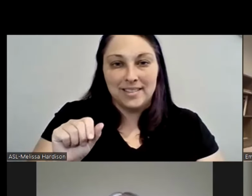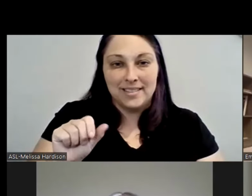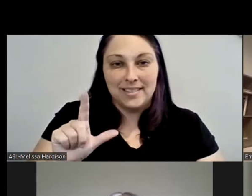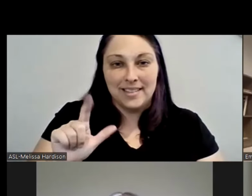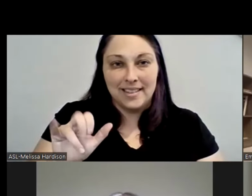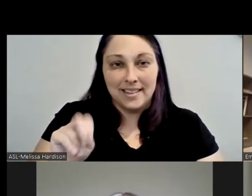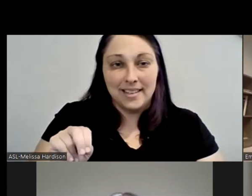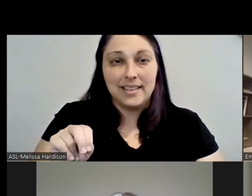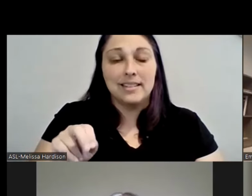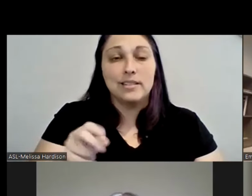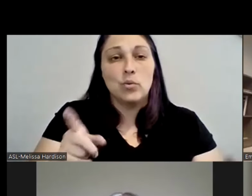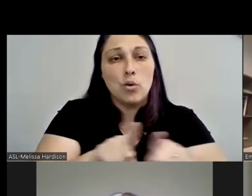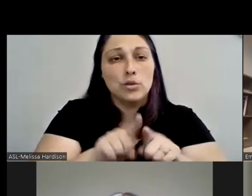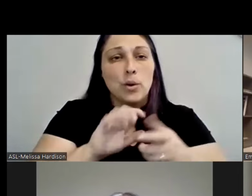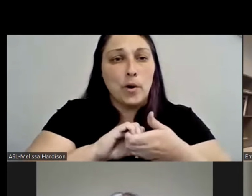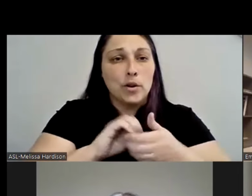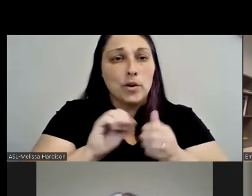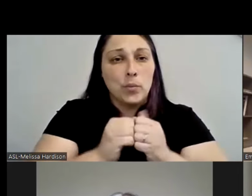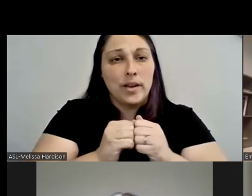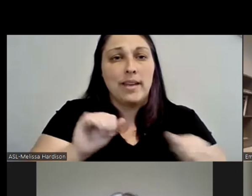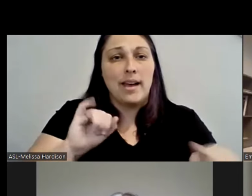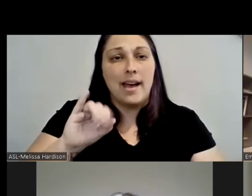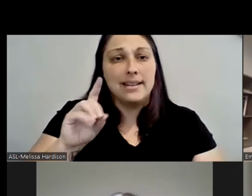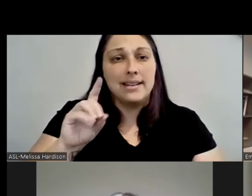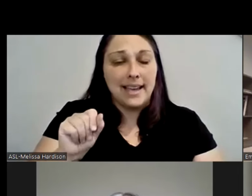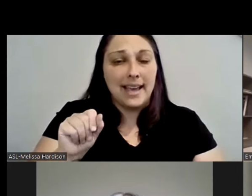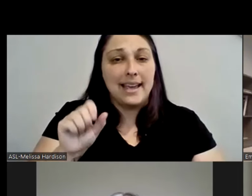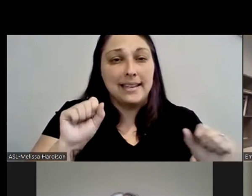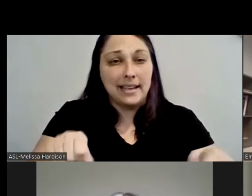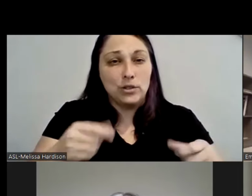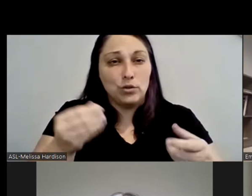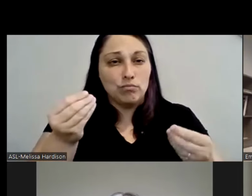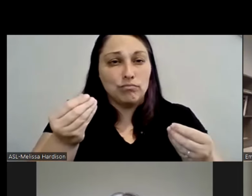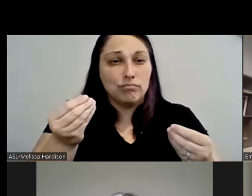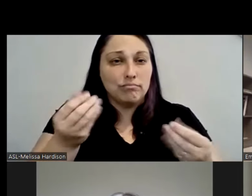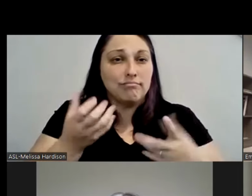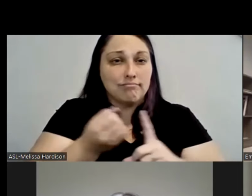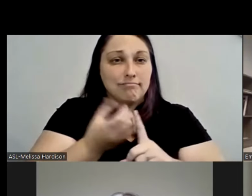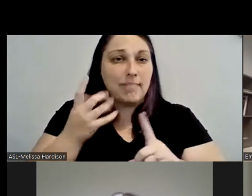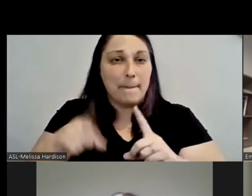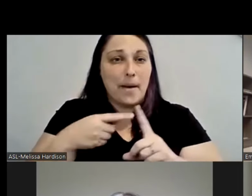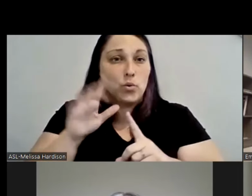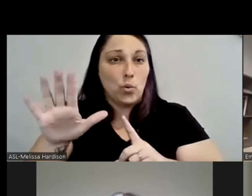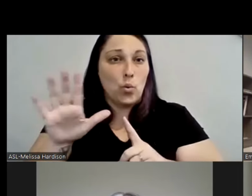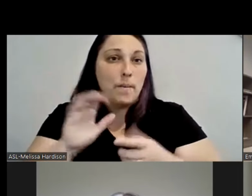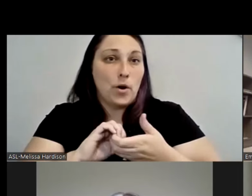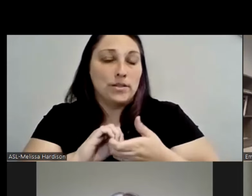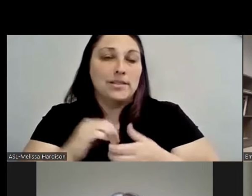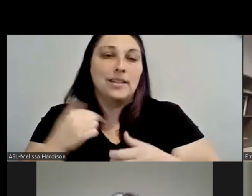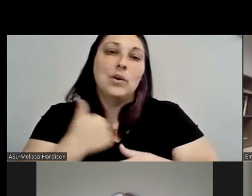Also, all attendees have been placed on mute to ensure that we have good audio quality.